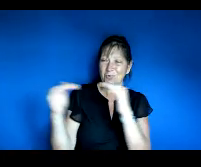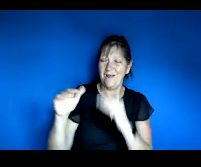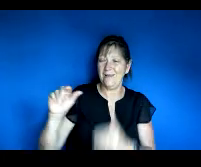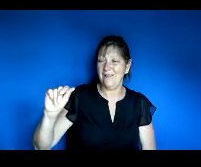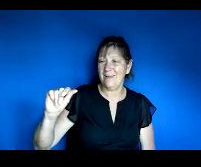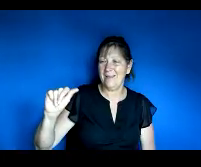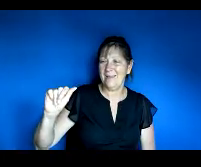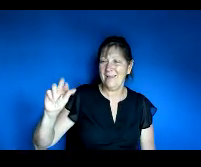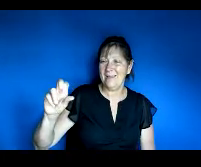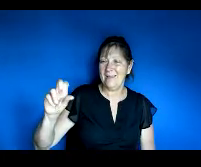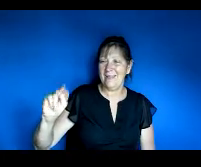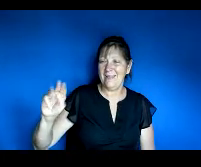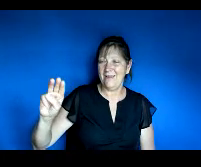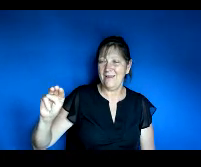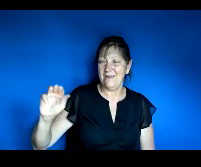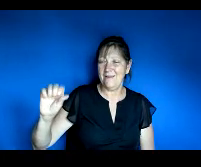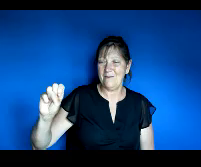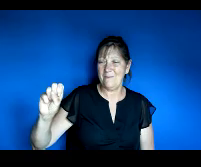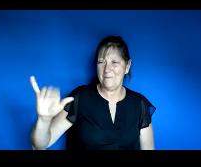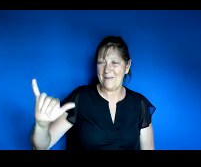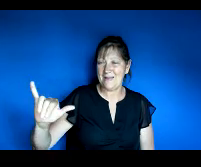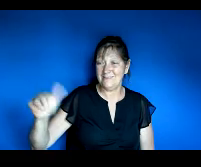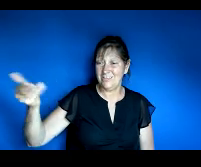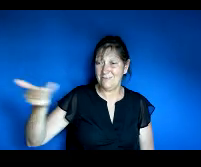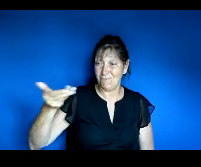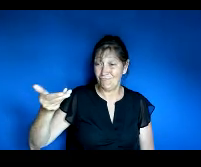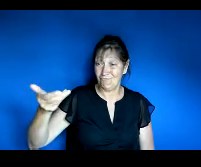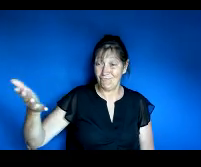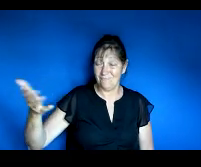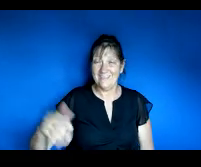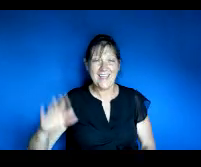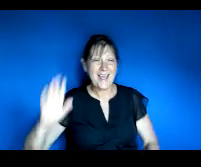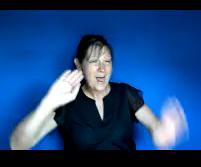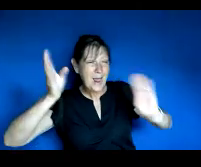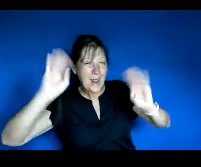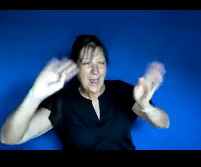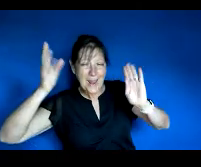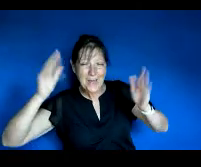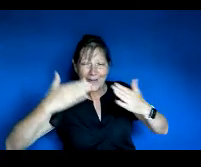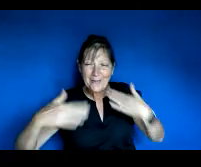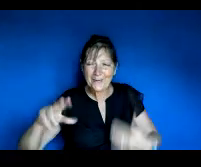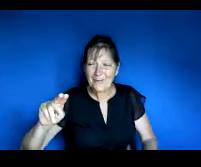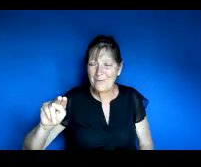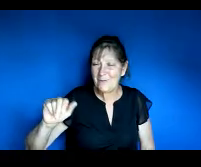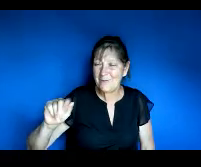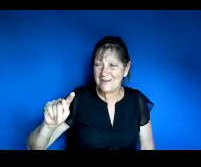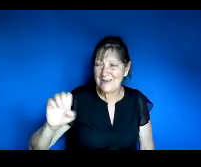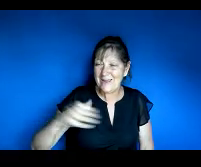to introduce himself and take it from there. Oh, hello, everybody. Thank you so much, Nate. My name's Aaron Masi.